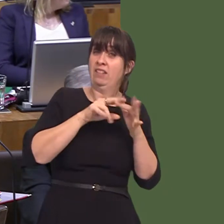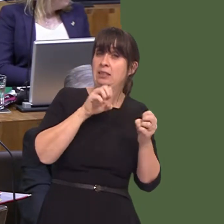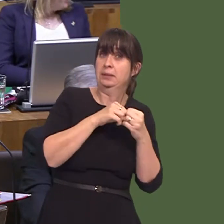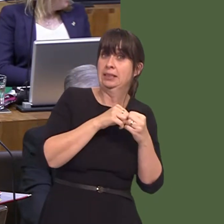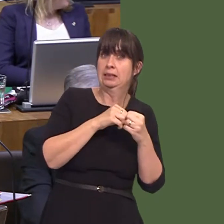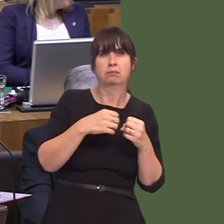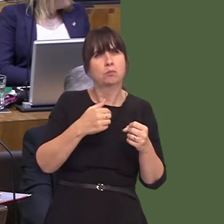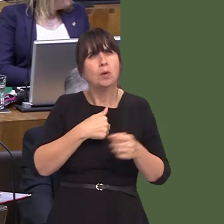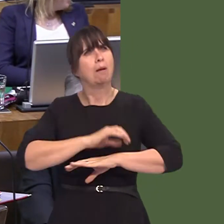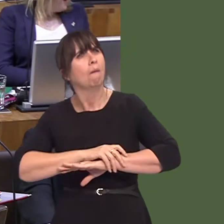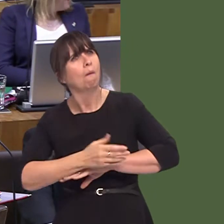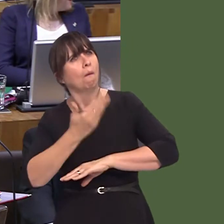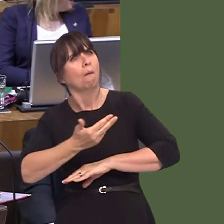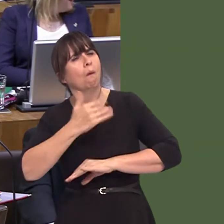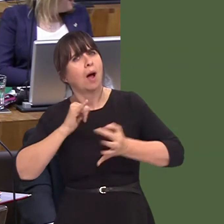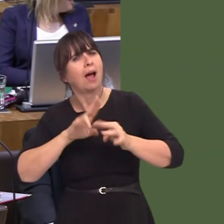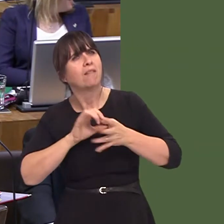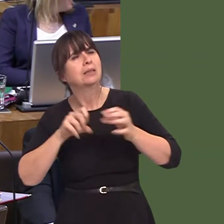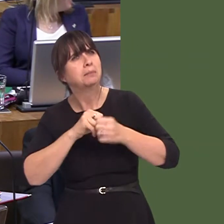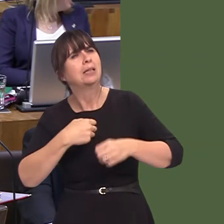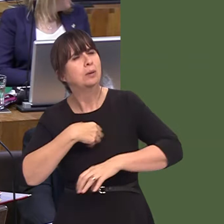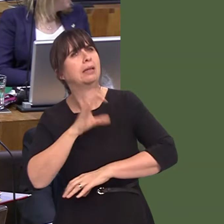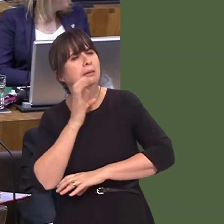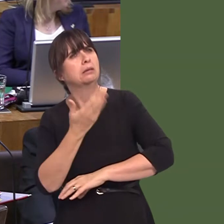Weíre interested in what the FSB have to say in terms of what we can do to support